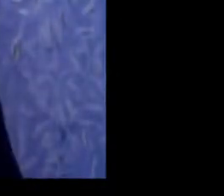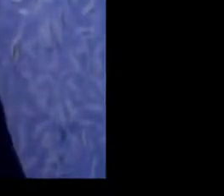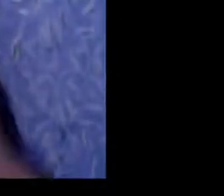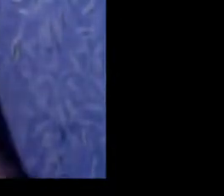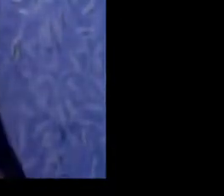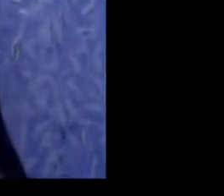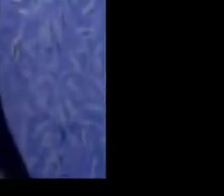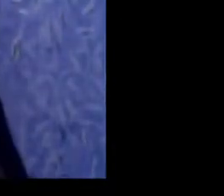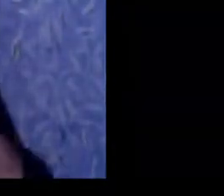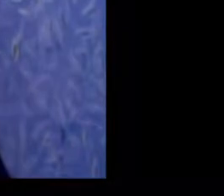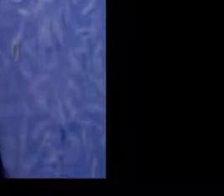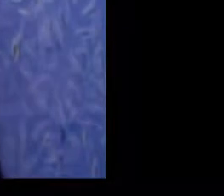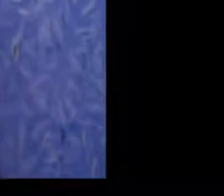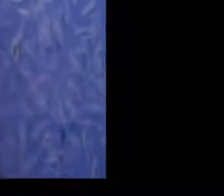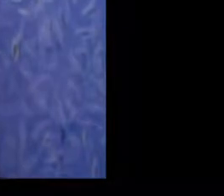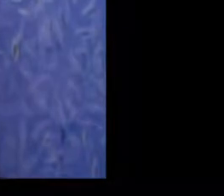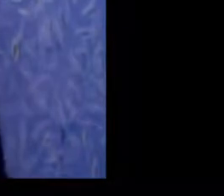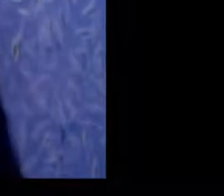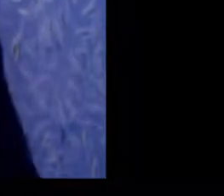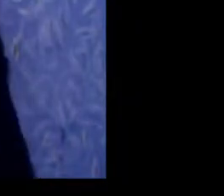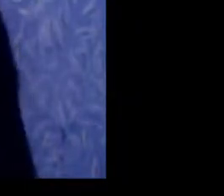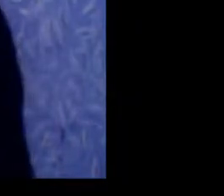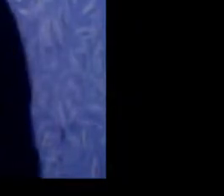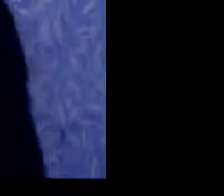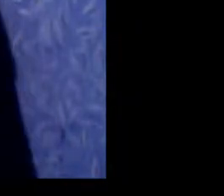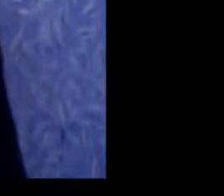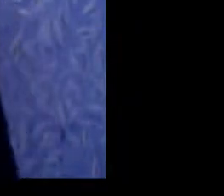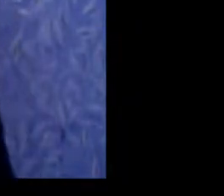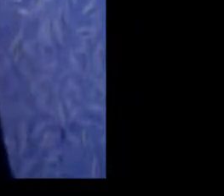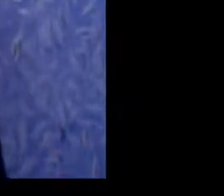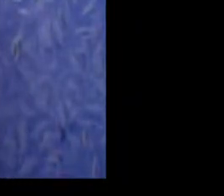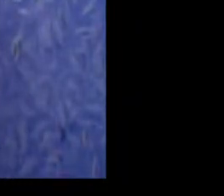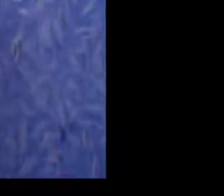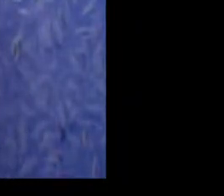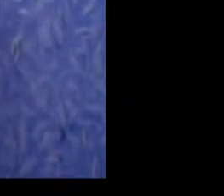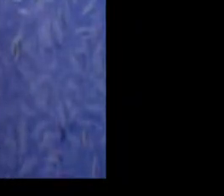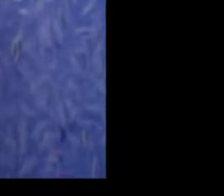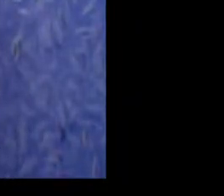providing them with medicine, medical equipment and general relief. Thank you.